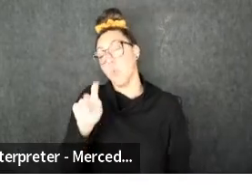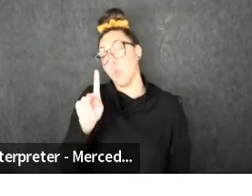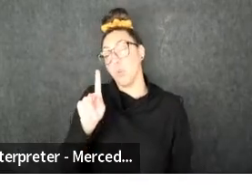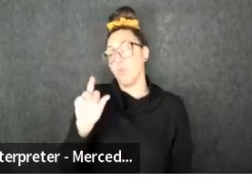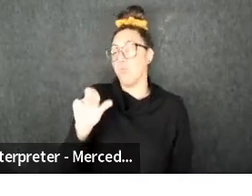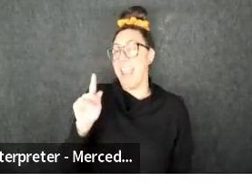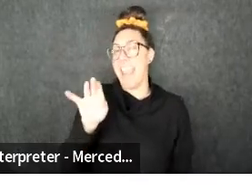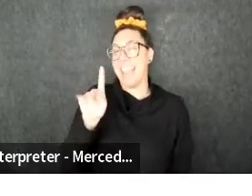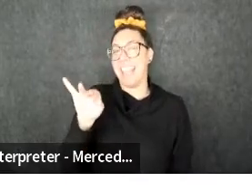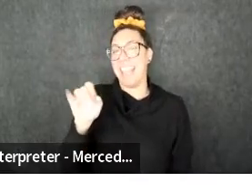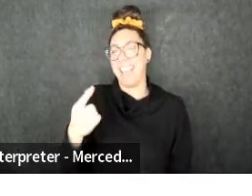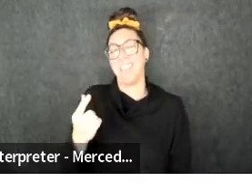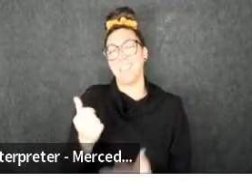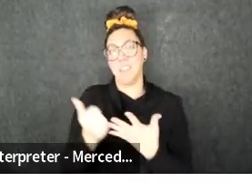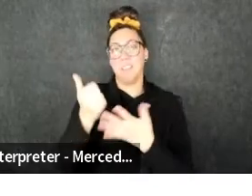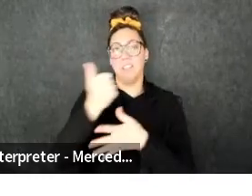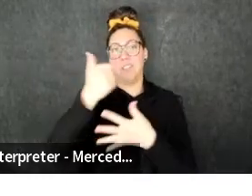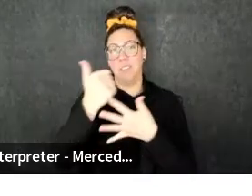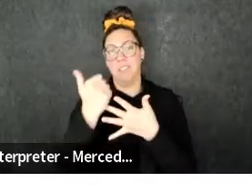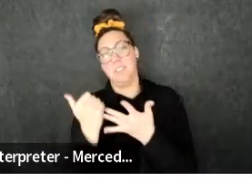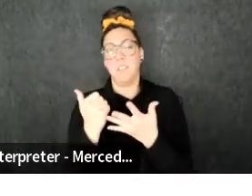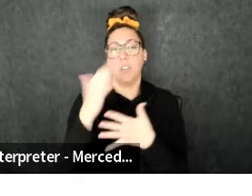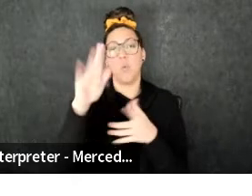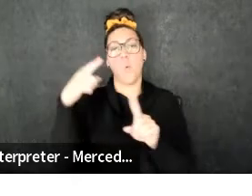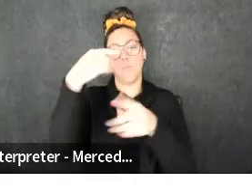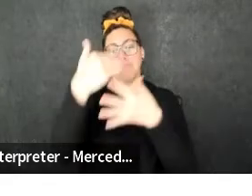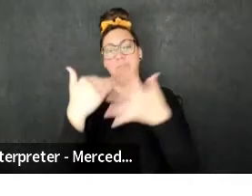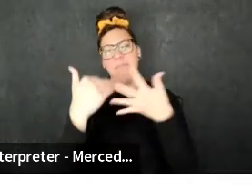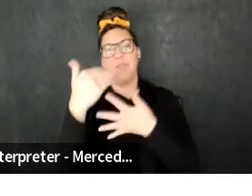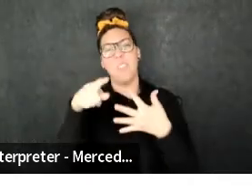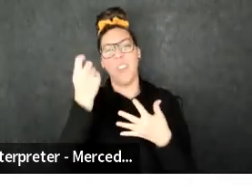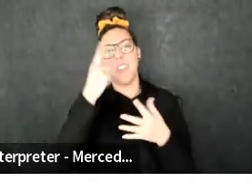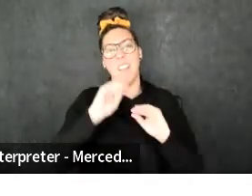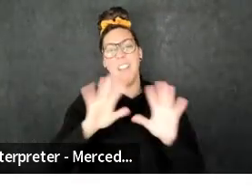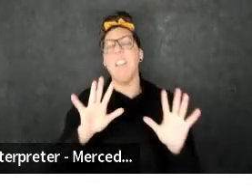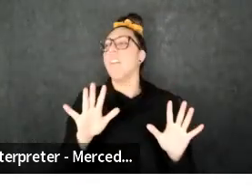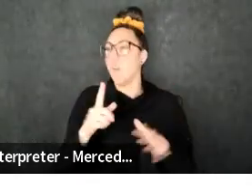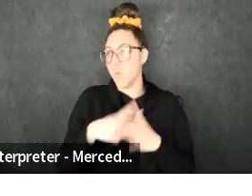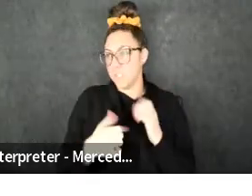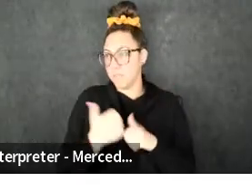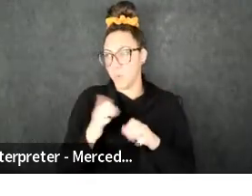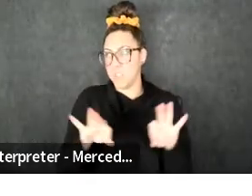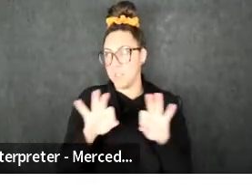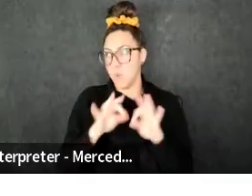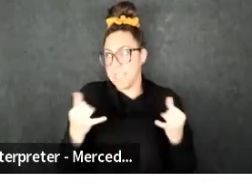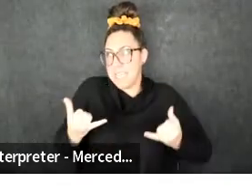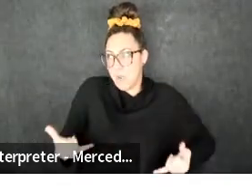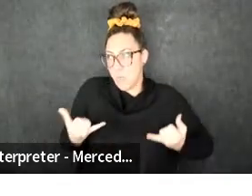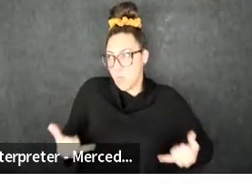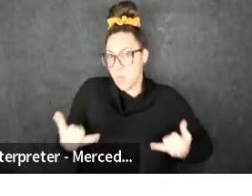you can start to understand a little bit more about what is most important in the current and the current time.